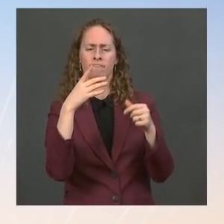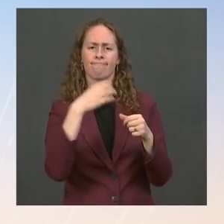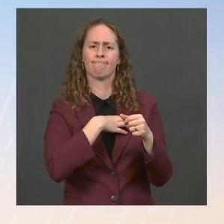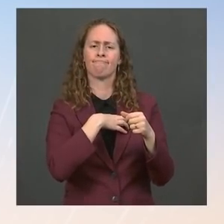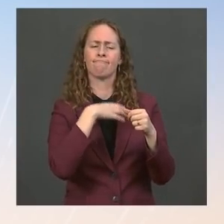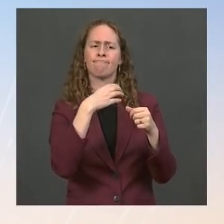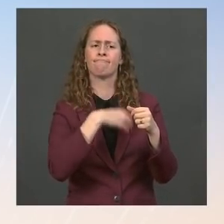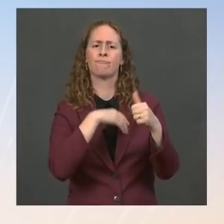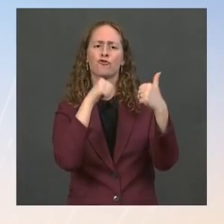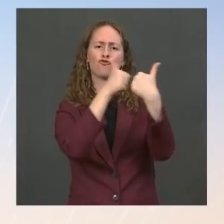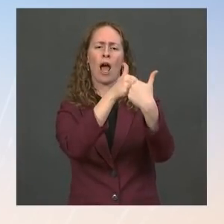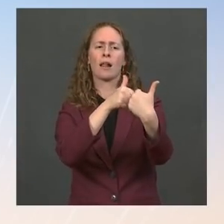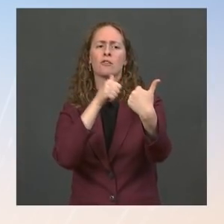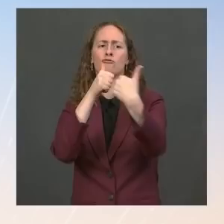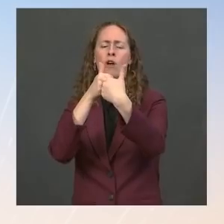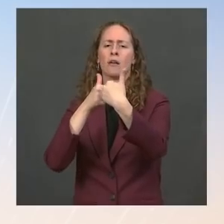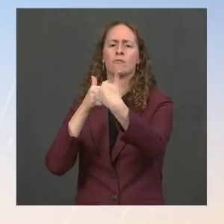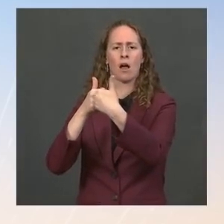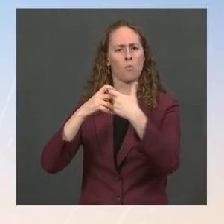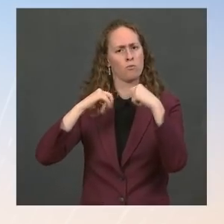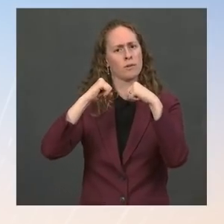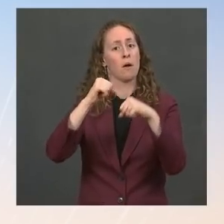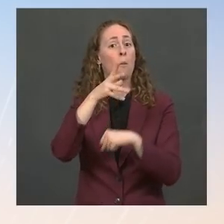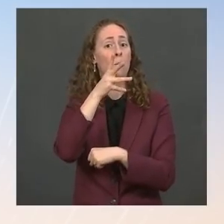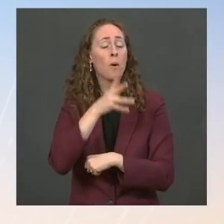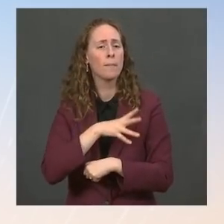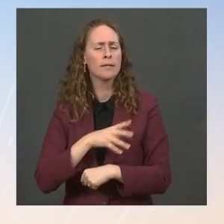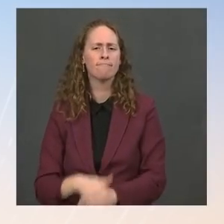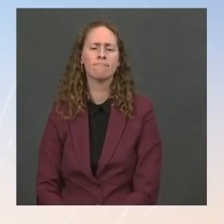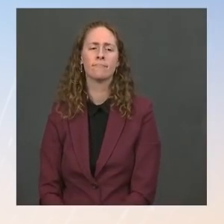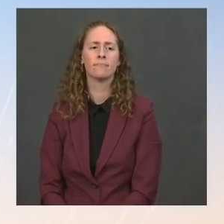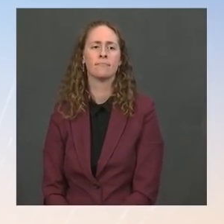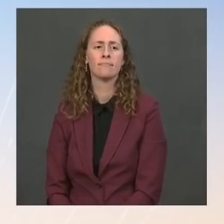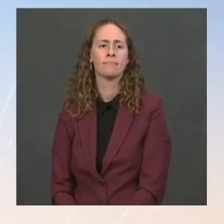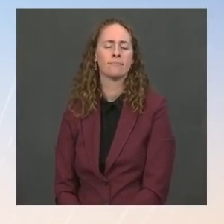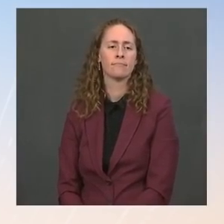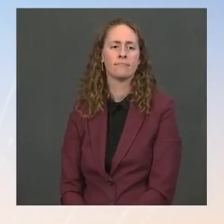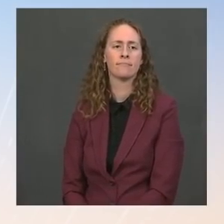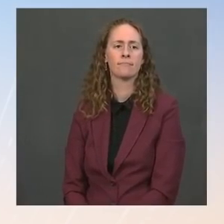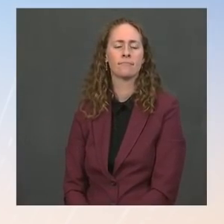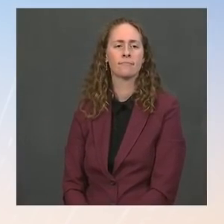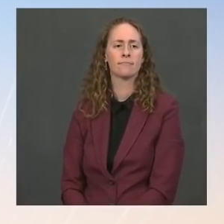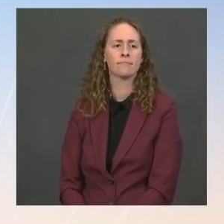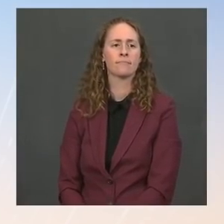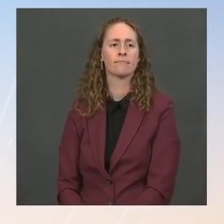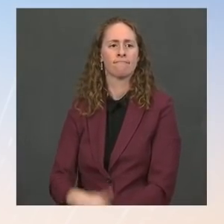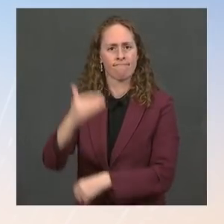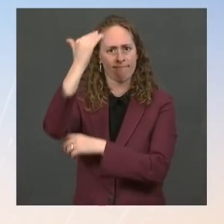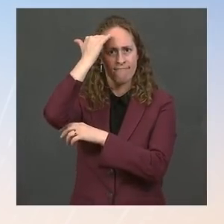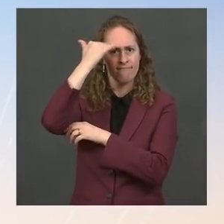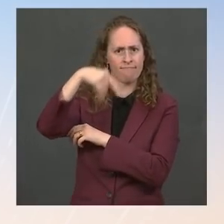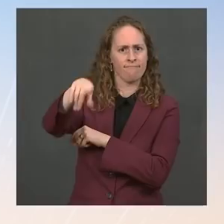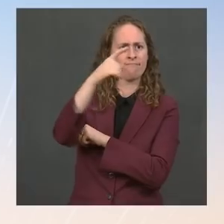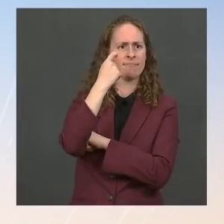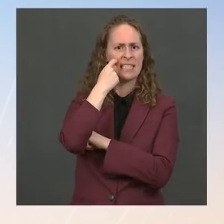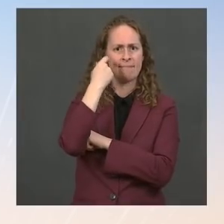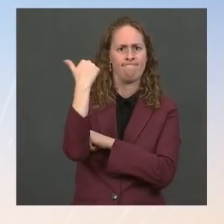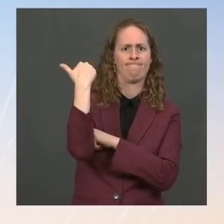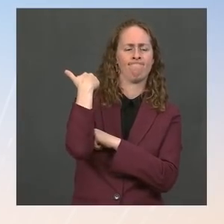I will note -- and you may have seen this, but since we're on this topic -- a couple of people have asked, over the course of time, our position on the Women's Health Protect Act.